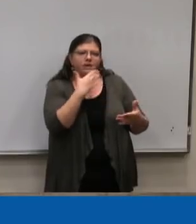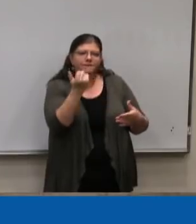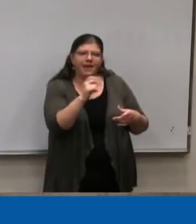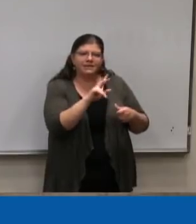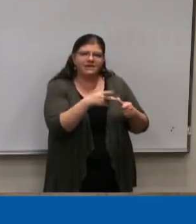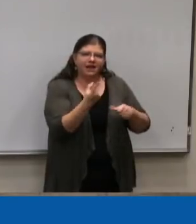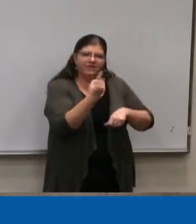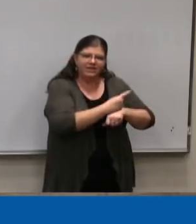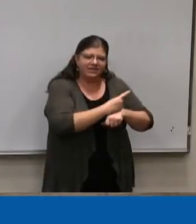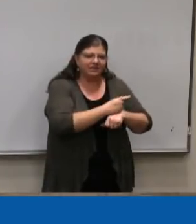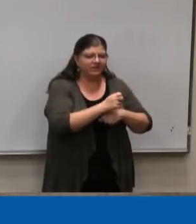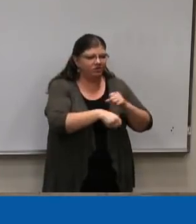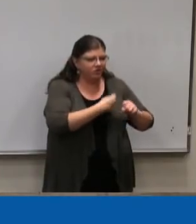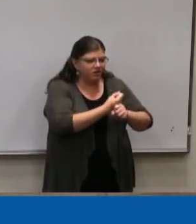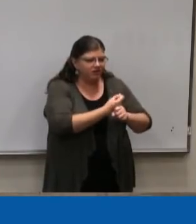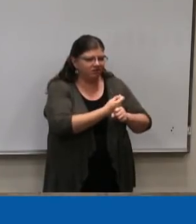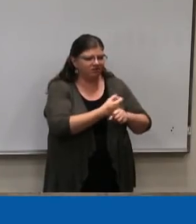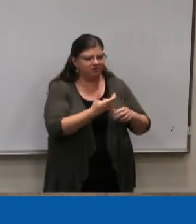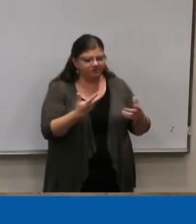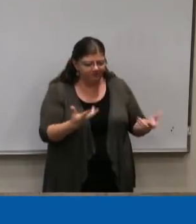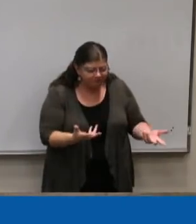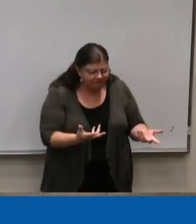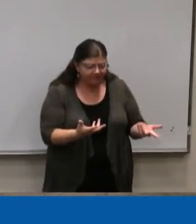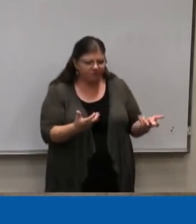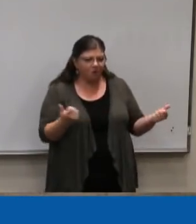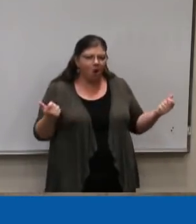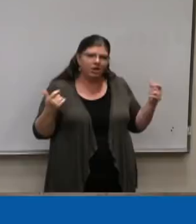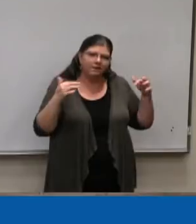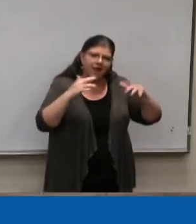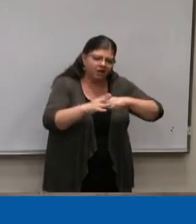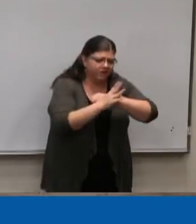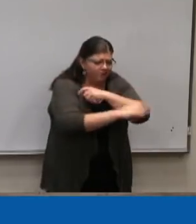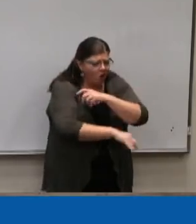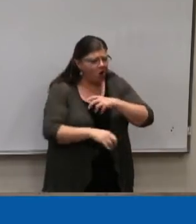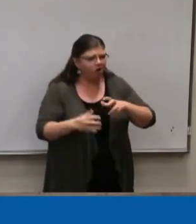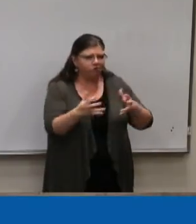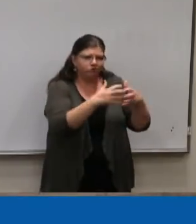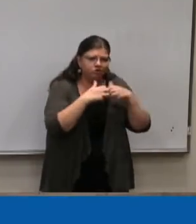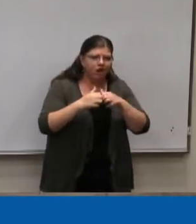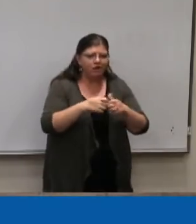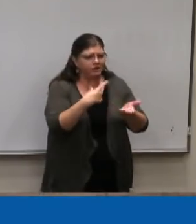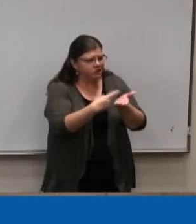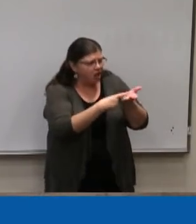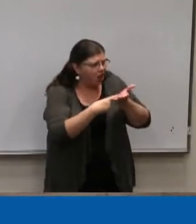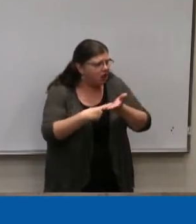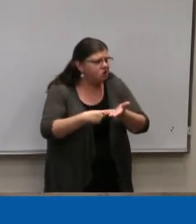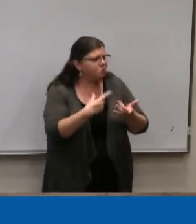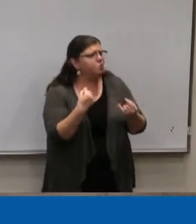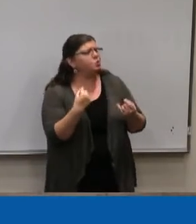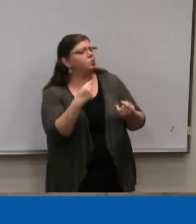to commencement, is that fall All Staff Day and we all come back together talk about what we've been doing over the summer.